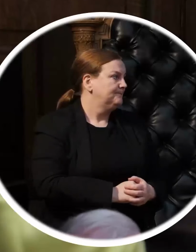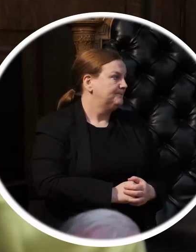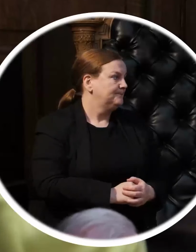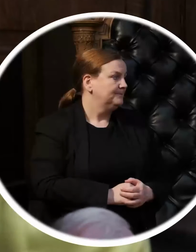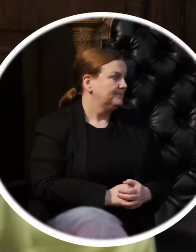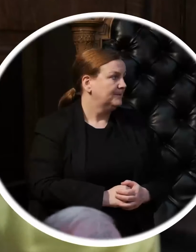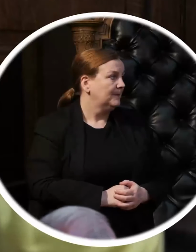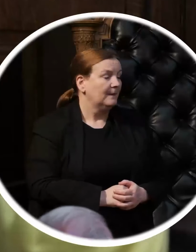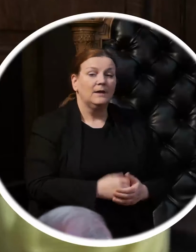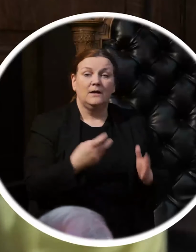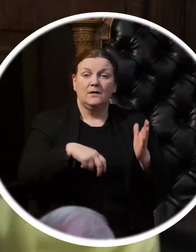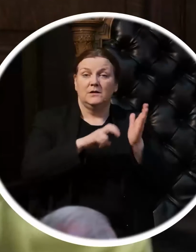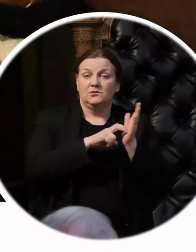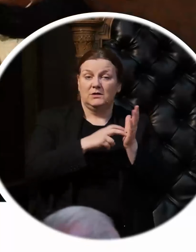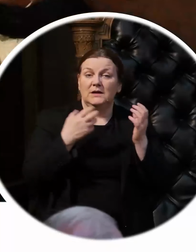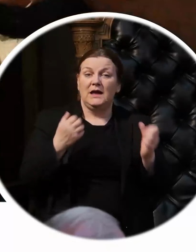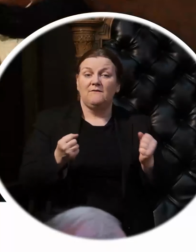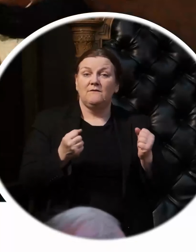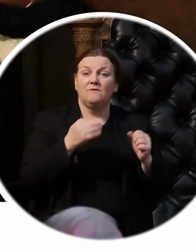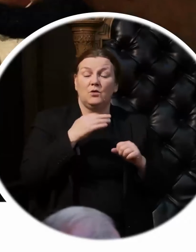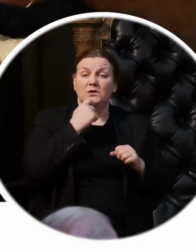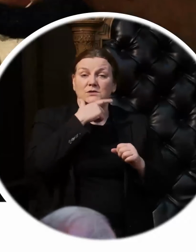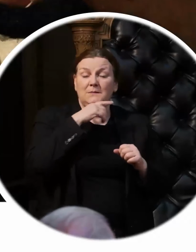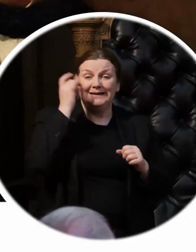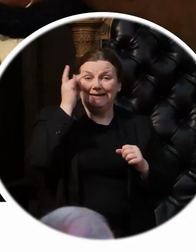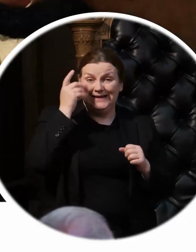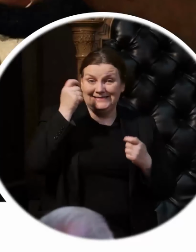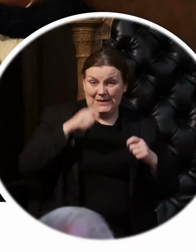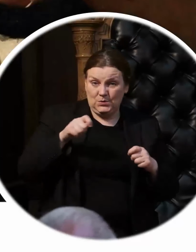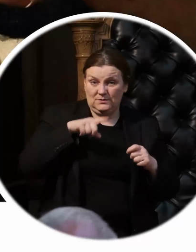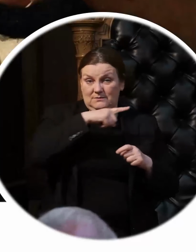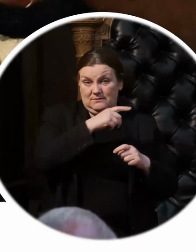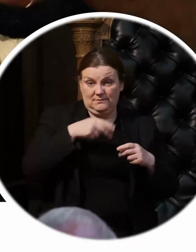So the contractor for the Dublin Kingstown Railway was William Dargan.